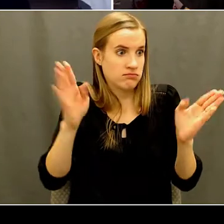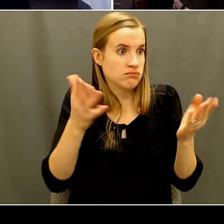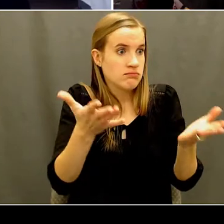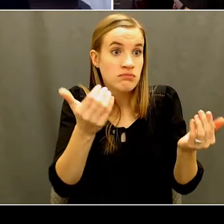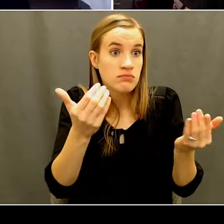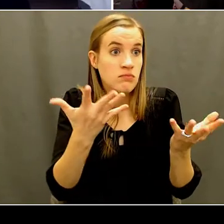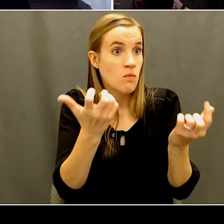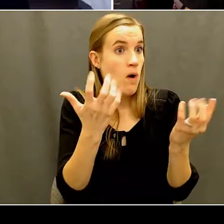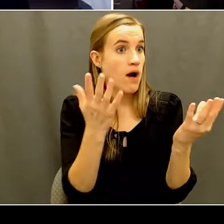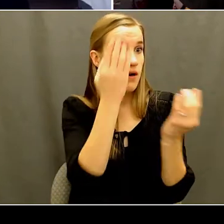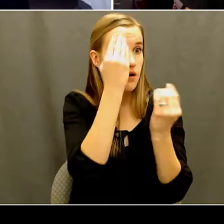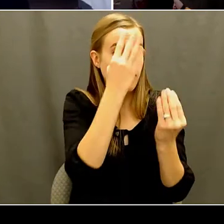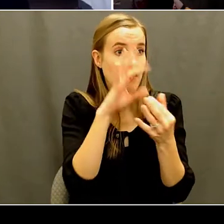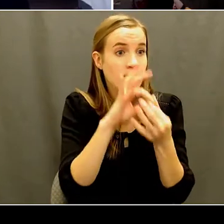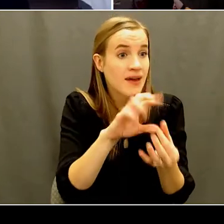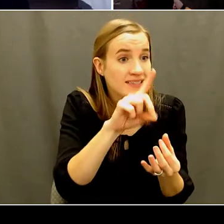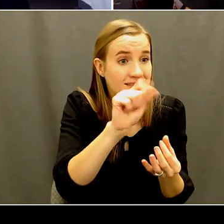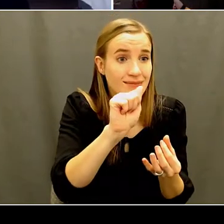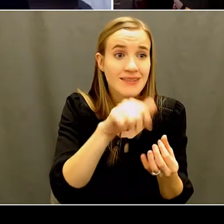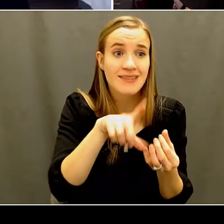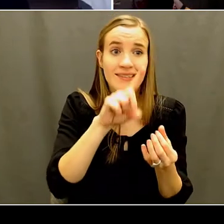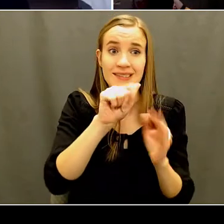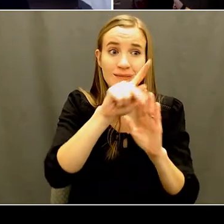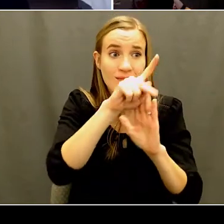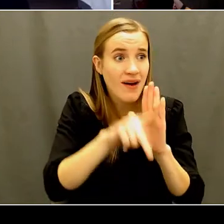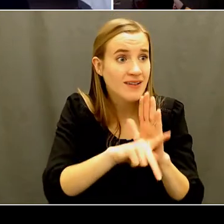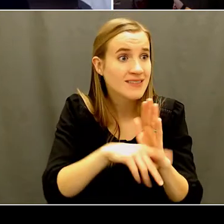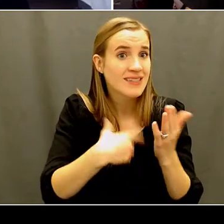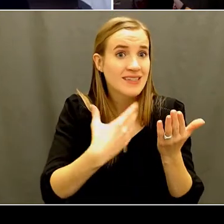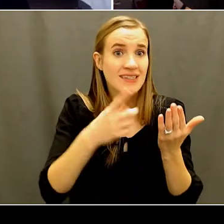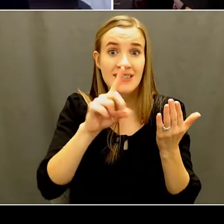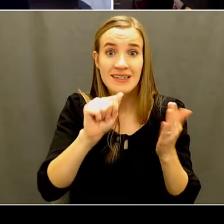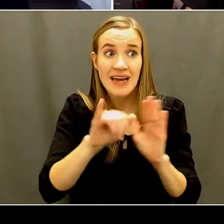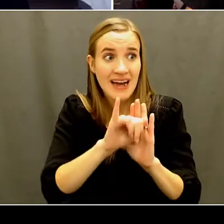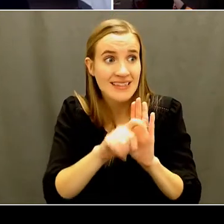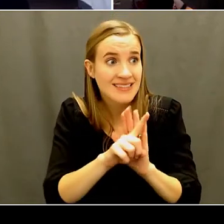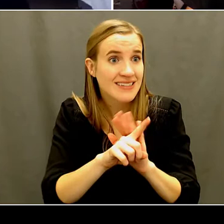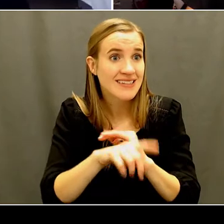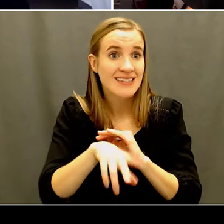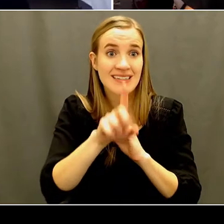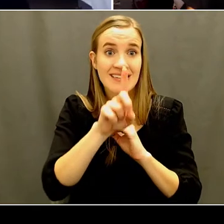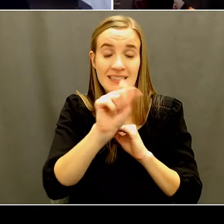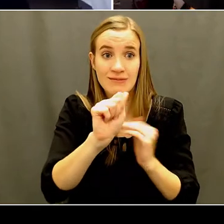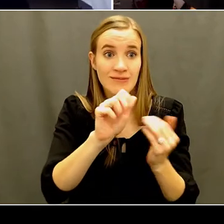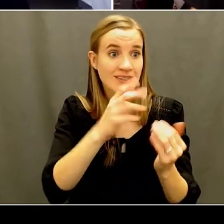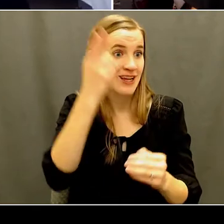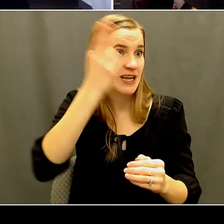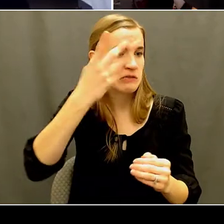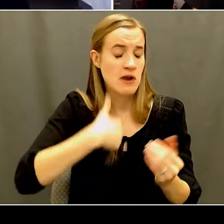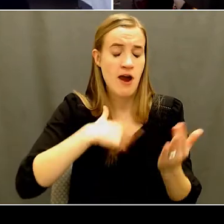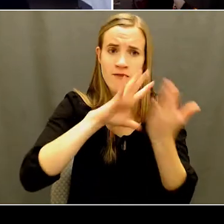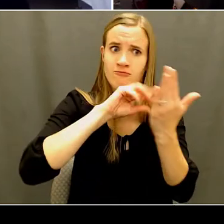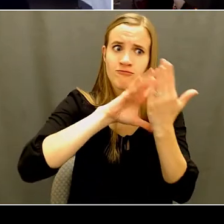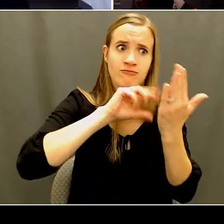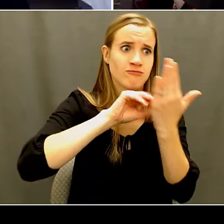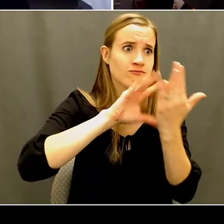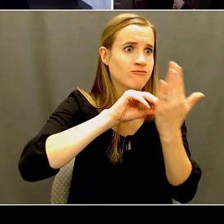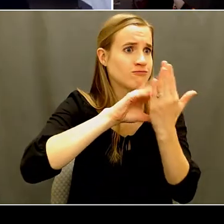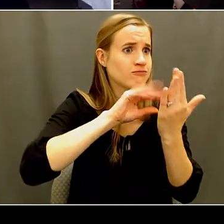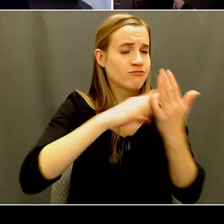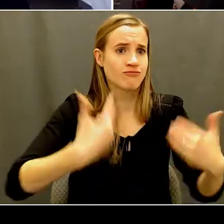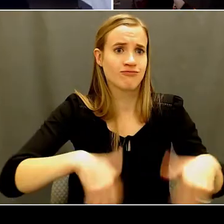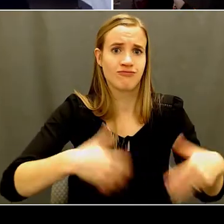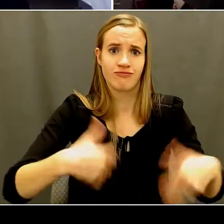really did so much research to understand issues, and solute- potential